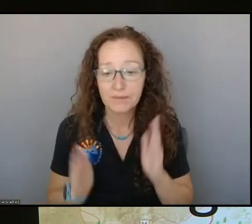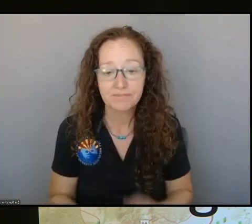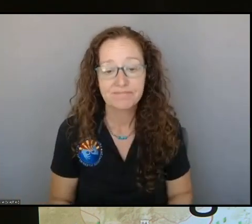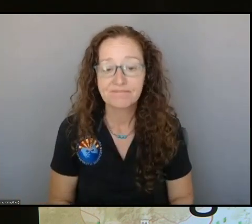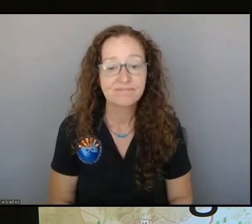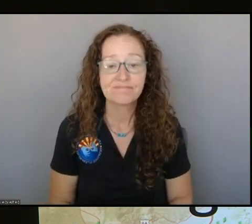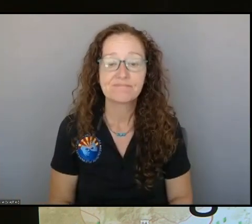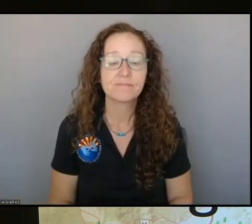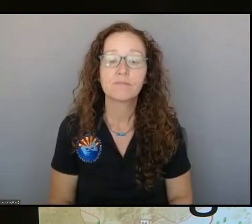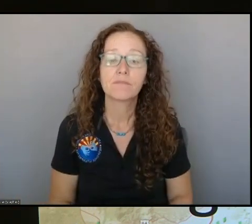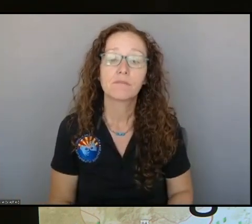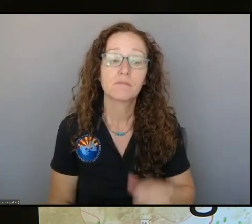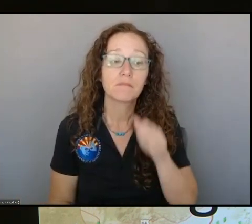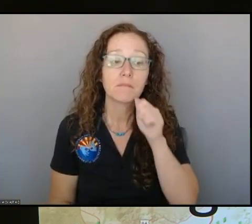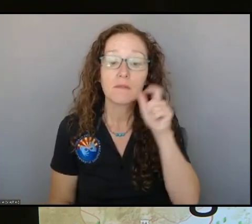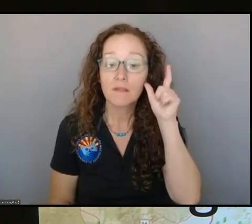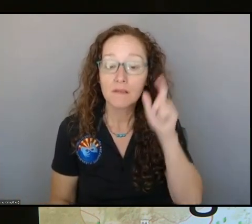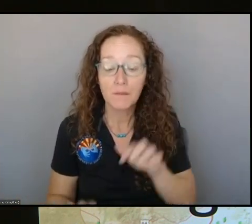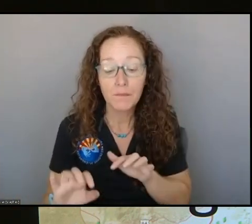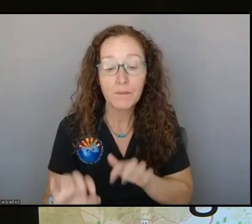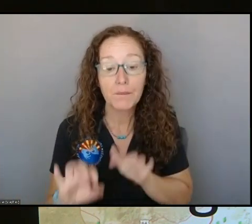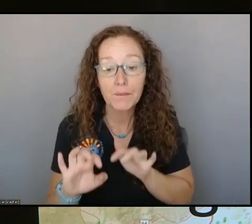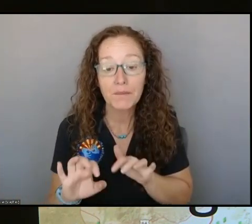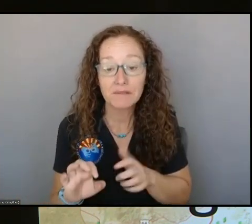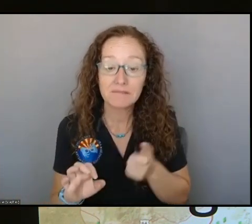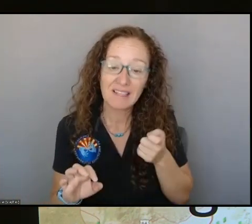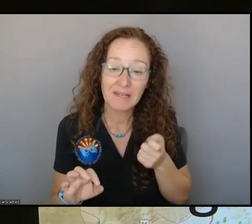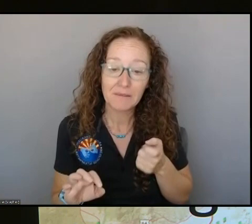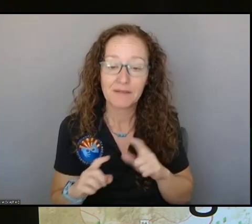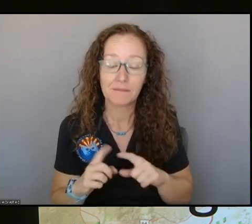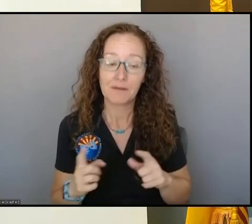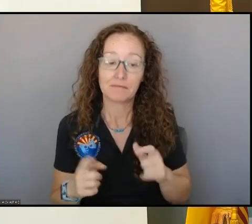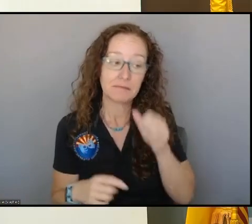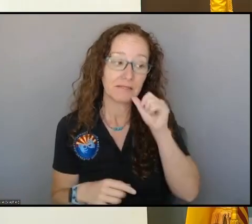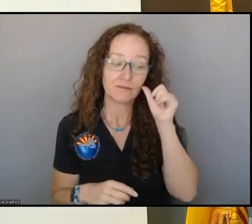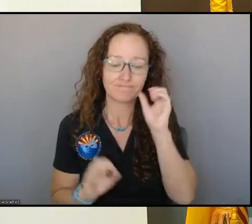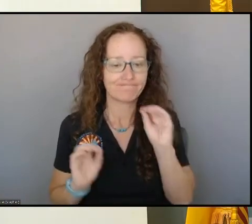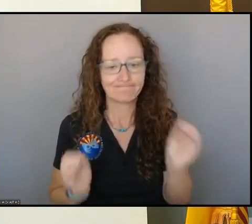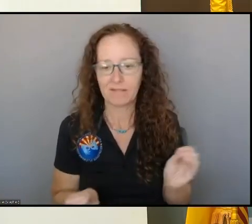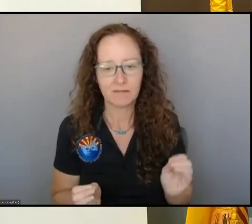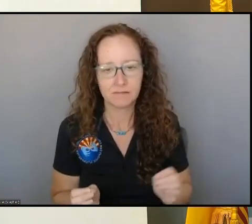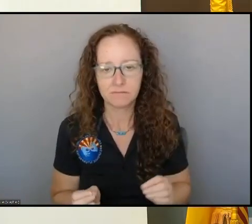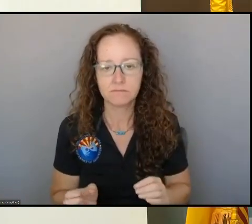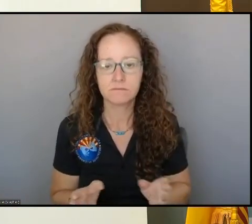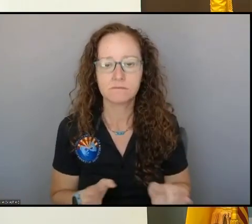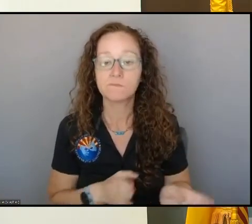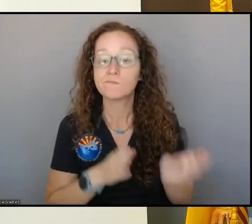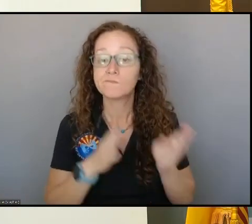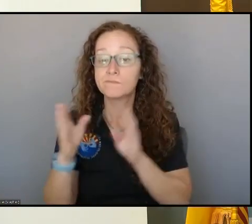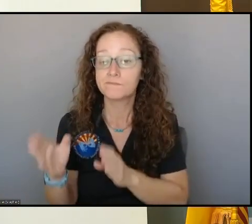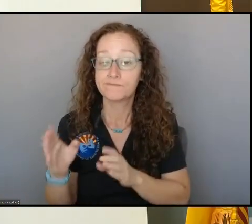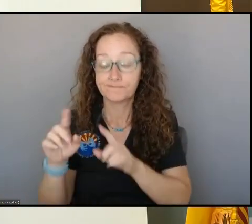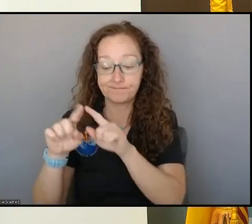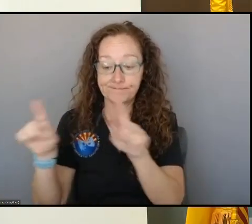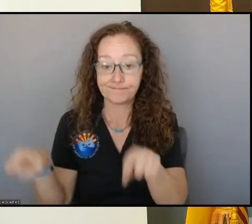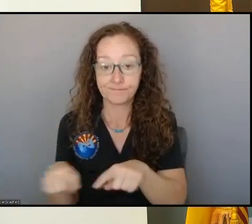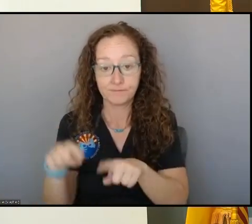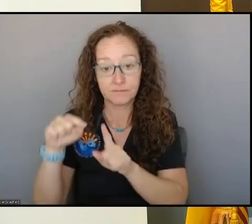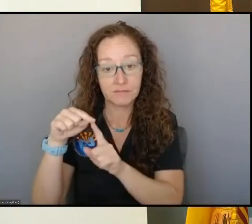day before. Not much. But nothing yesterday. And over here on the far left. This is the lightning strikes from